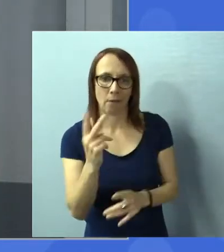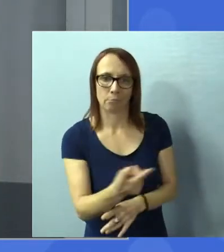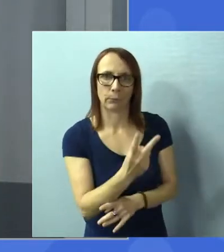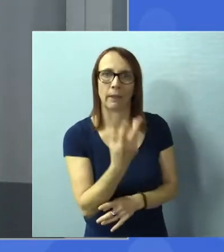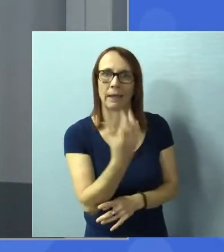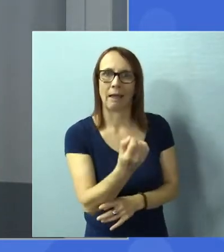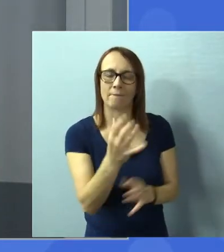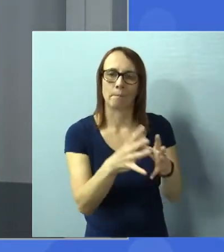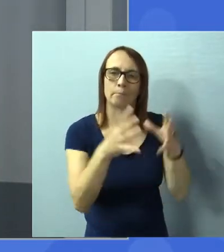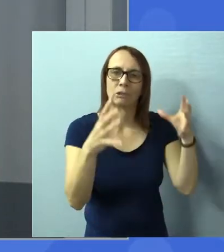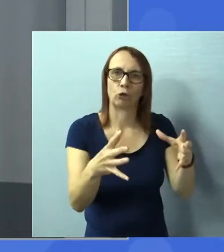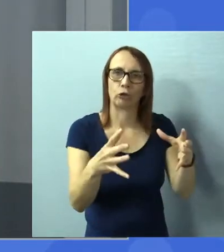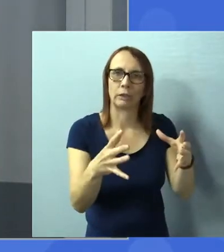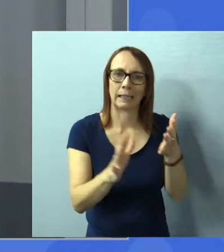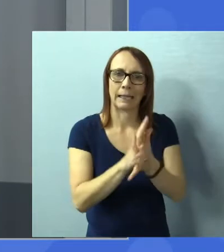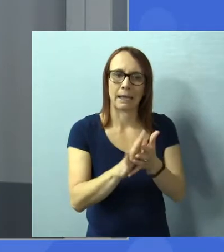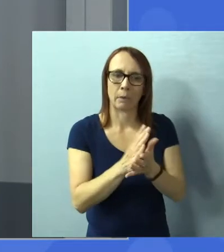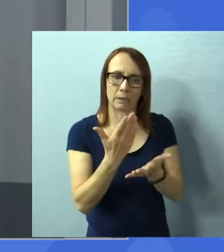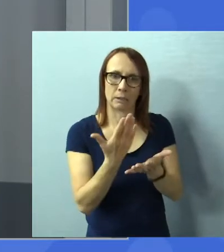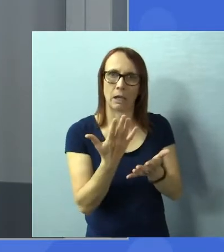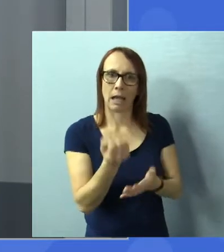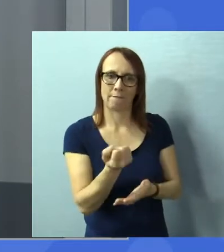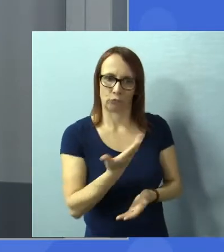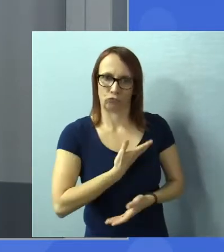that's clear about this is that Scottish government is seeking through this